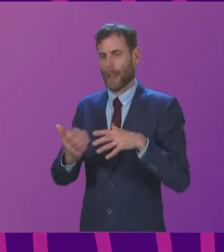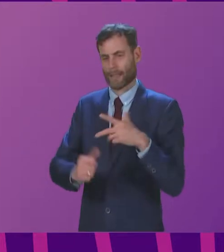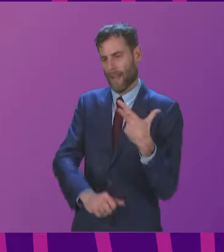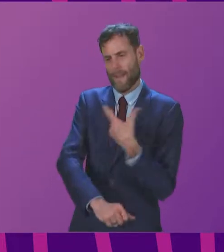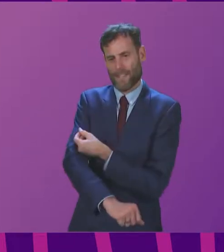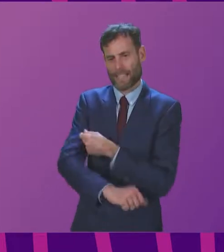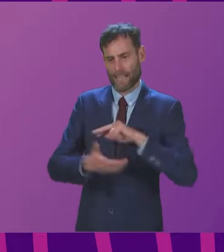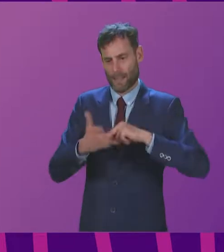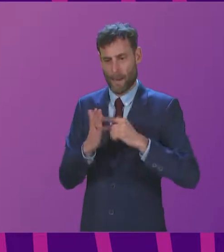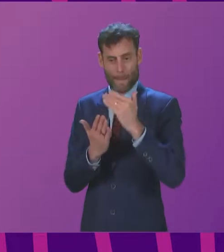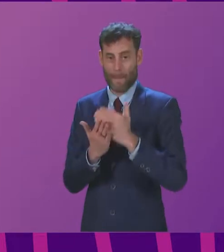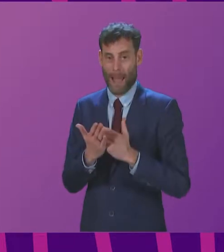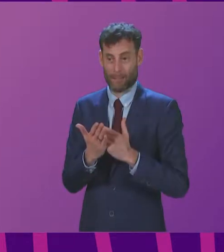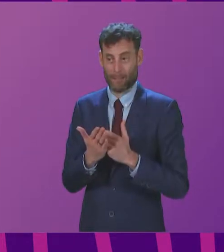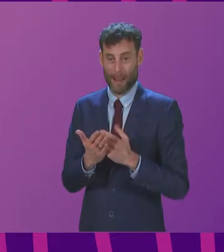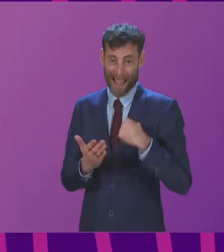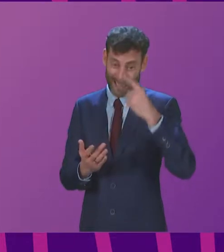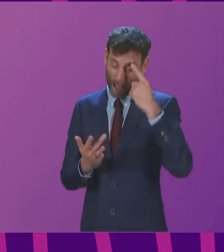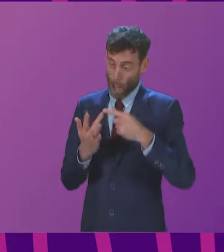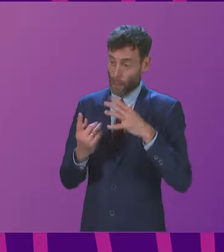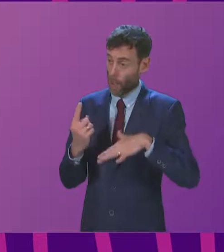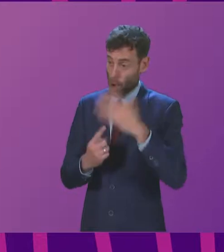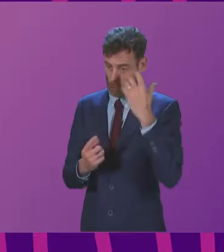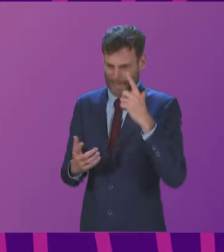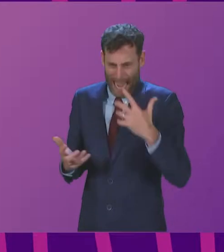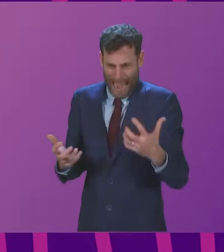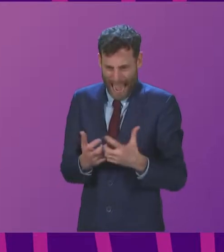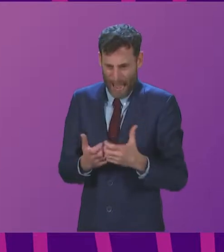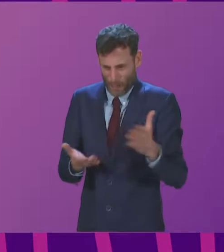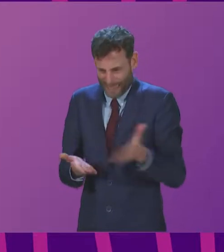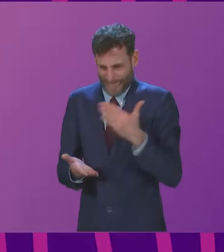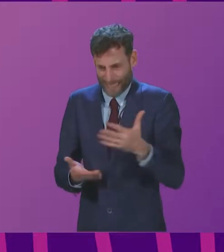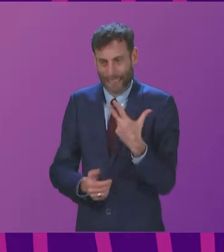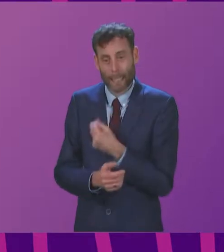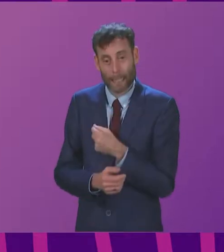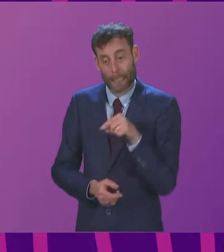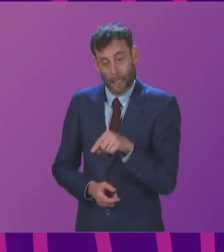for all countries—so there will be issues and problems with it, and we will address those